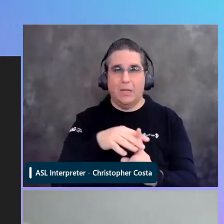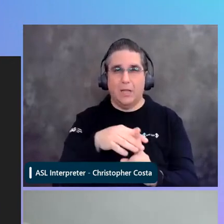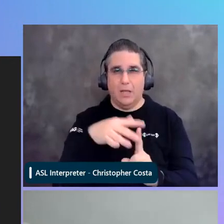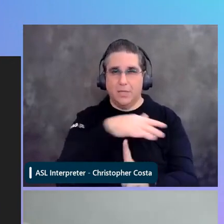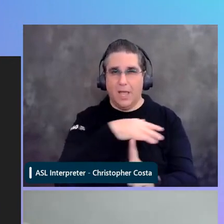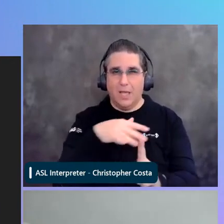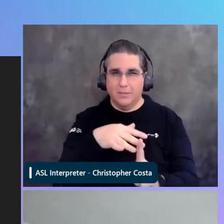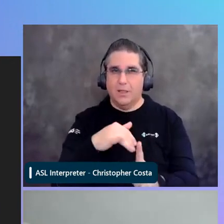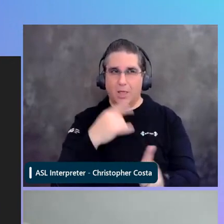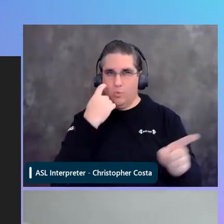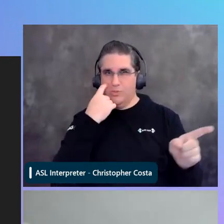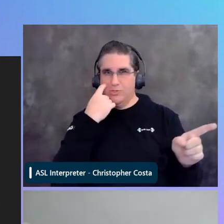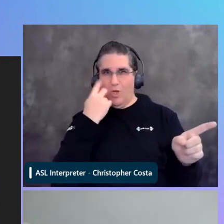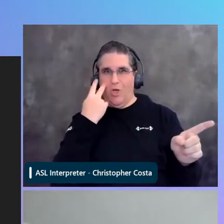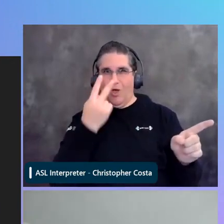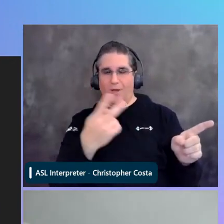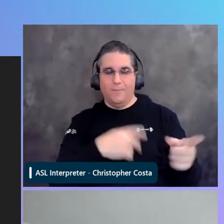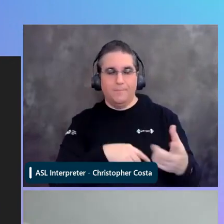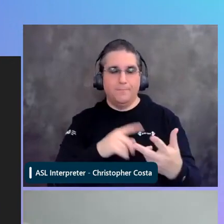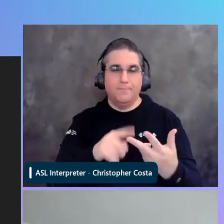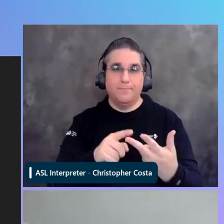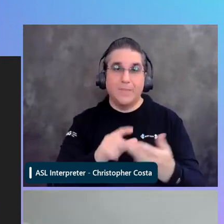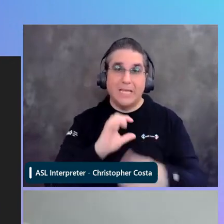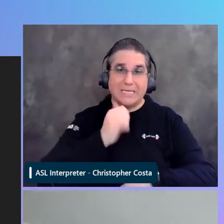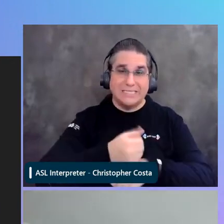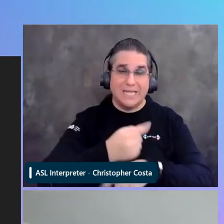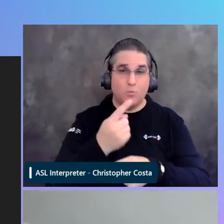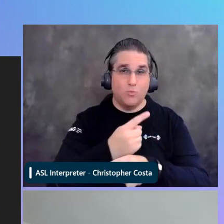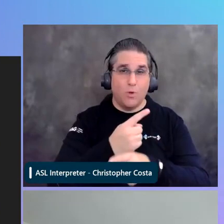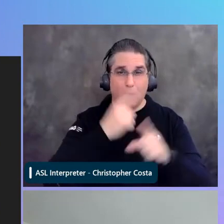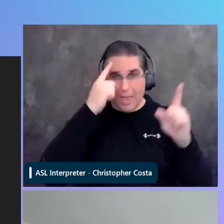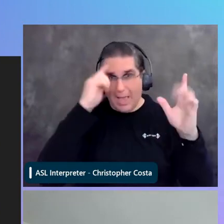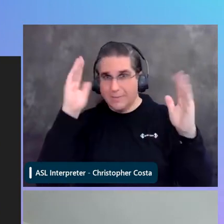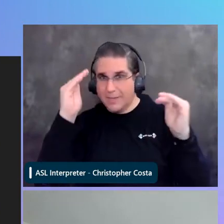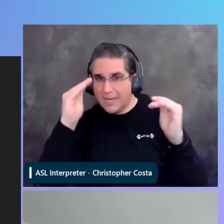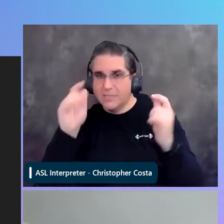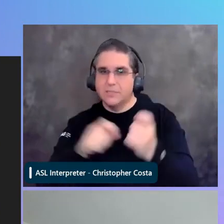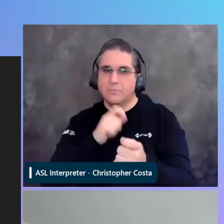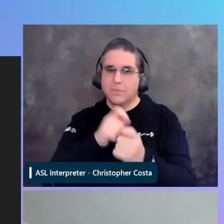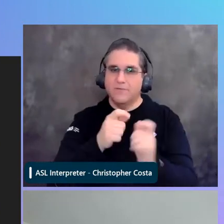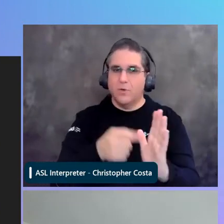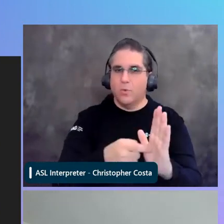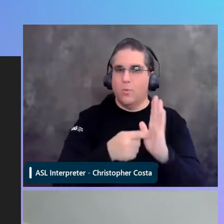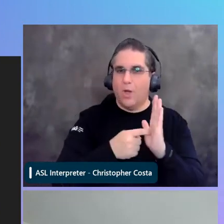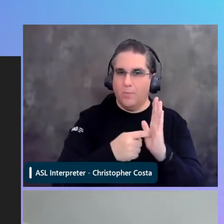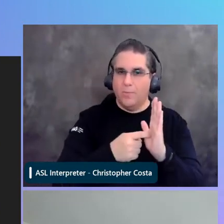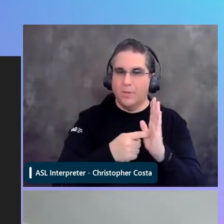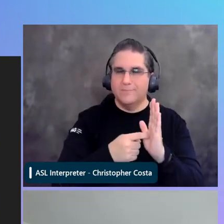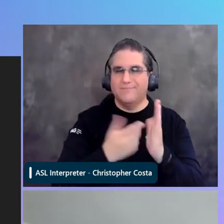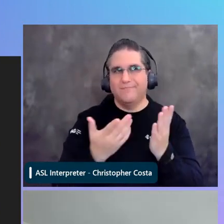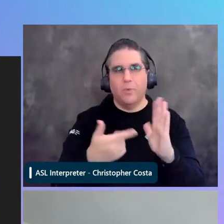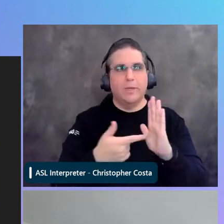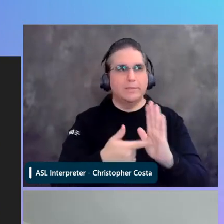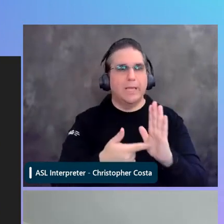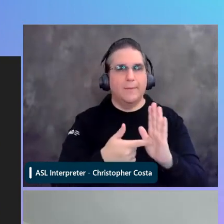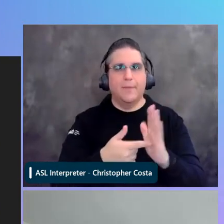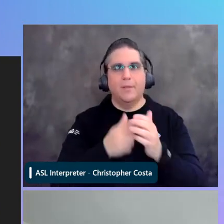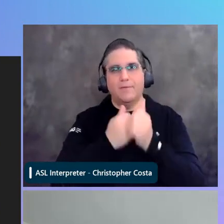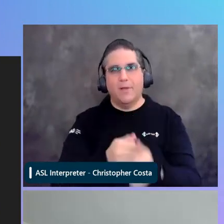expectations and specific requirements. For example,